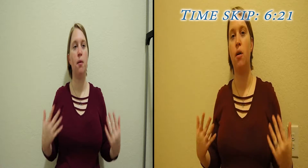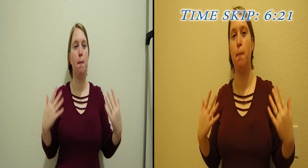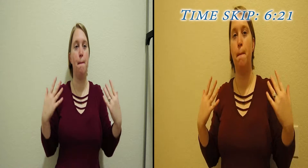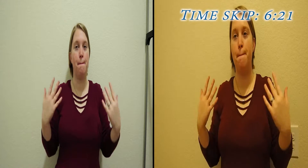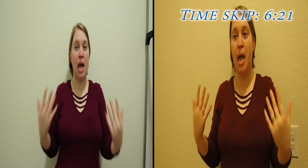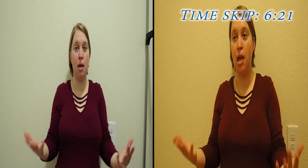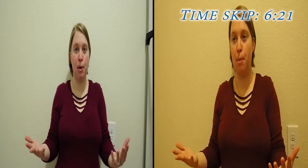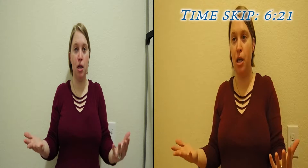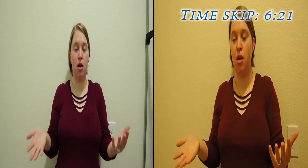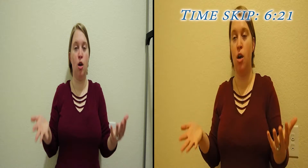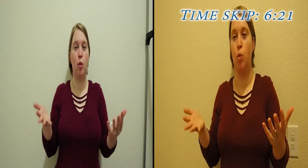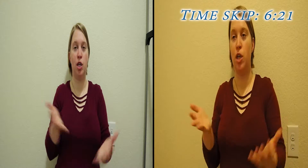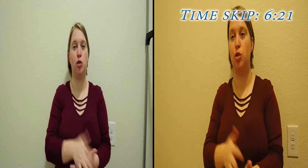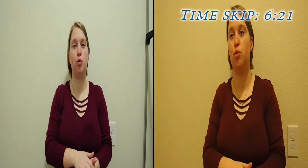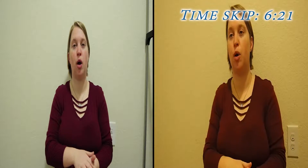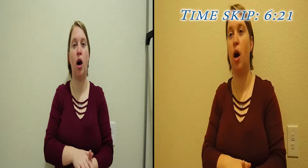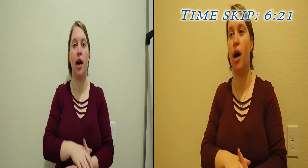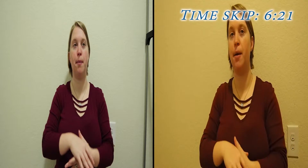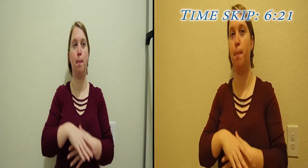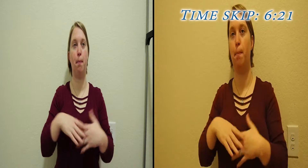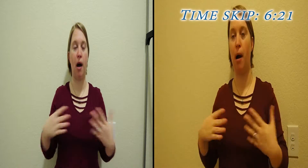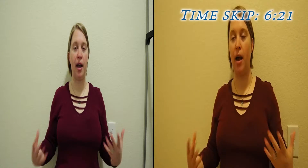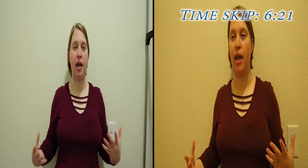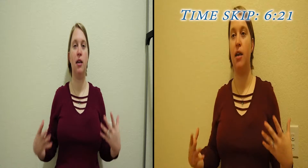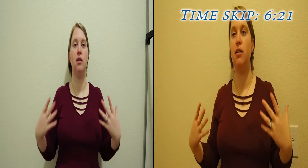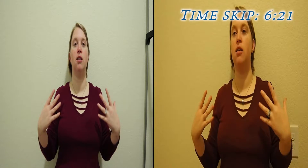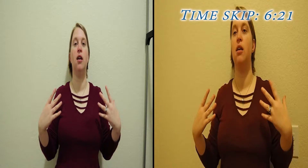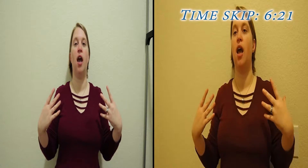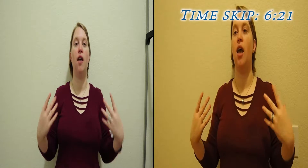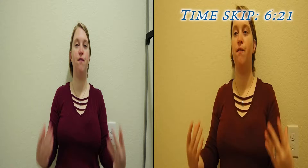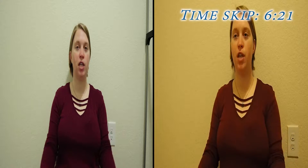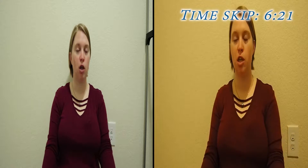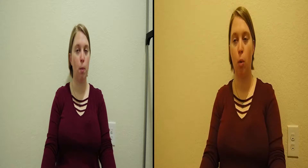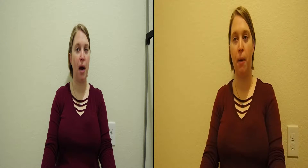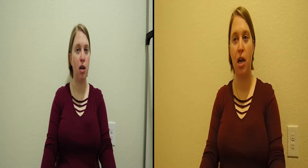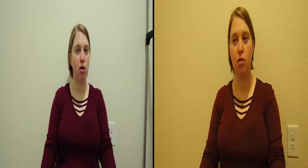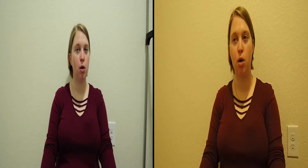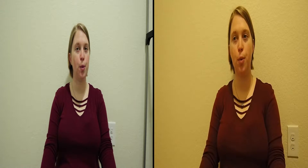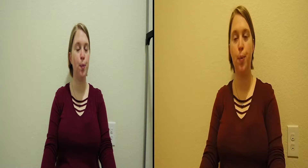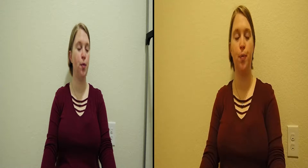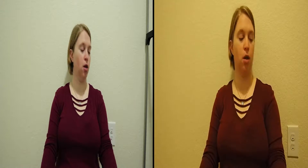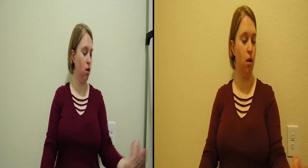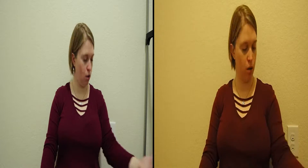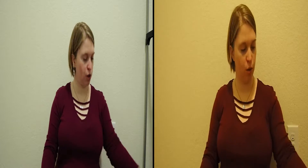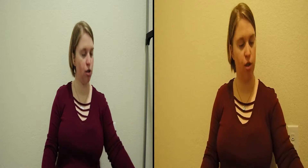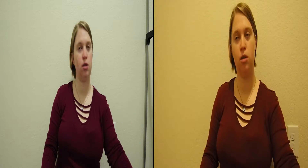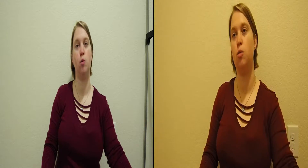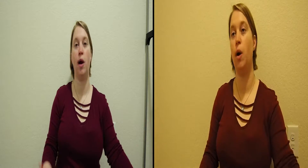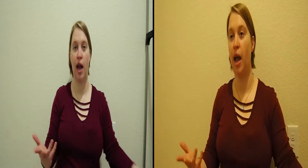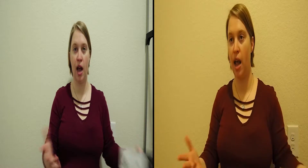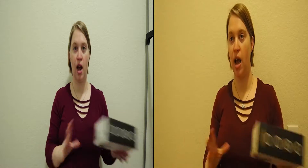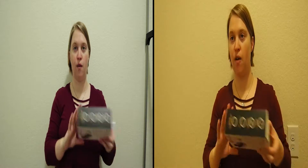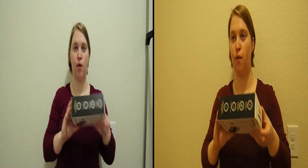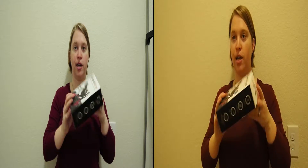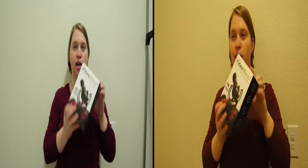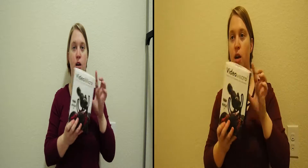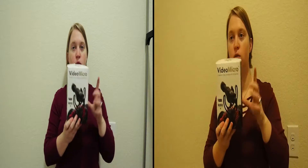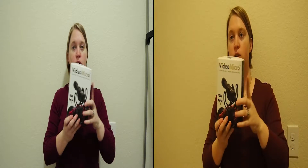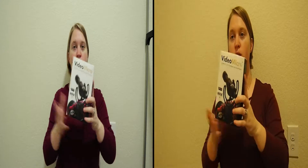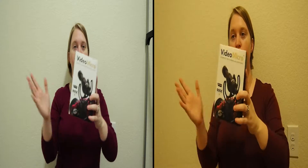maybe we could try buying a videomicro which is what I have right now